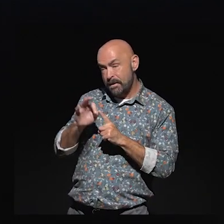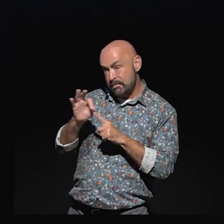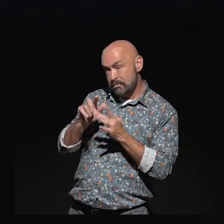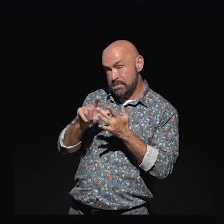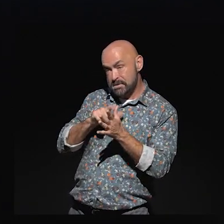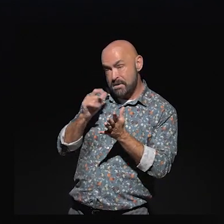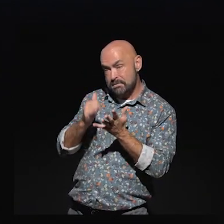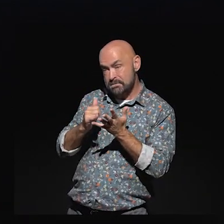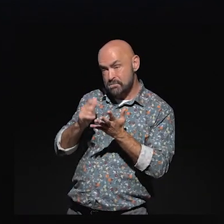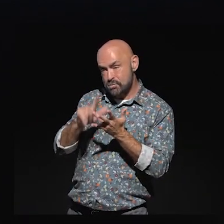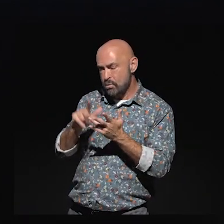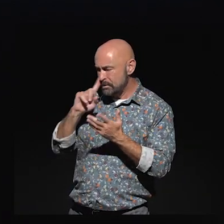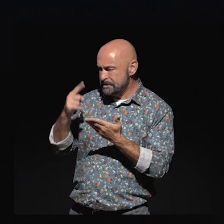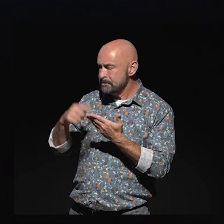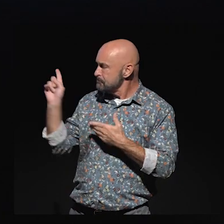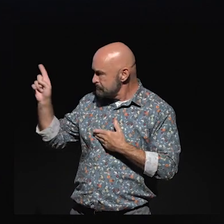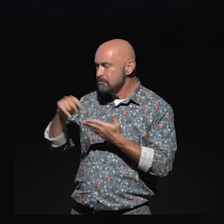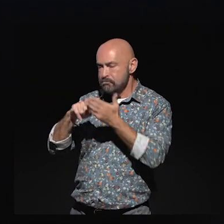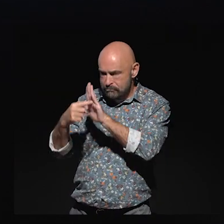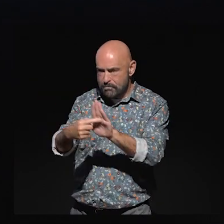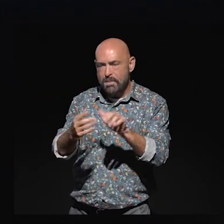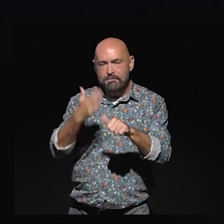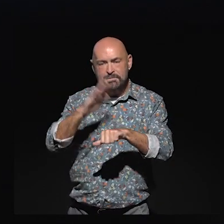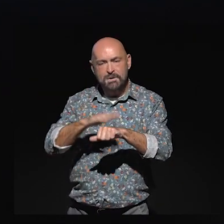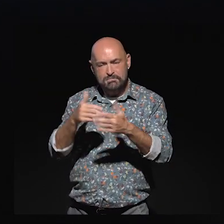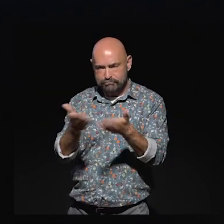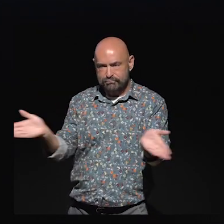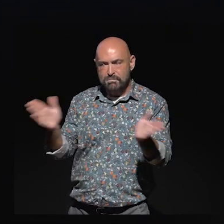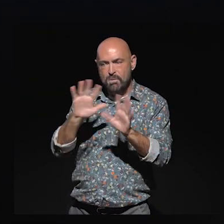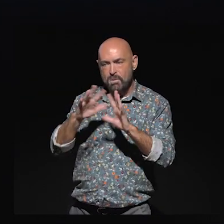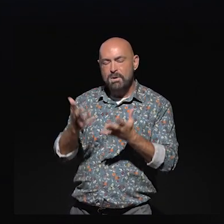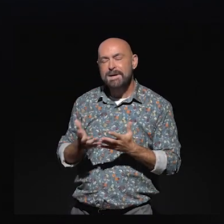to show this to the world for the first time. I think, in a certain,